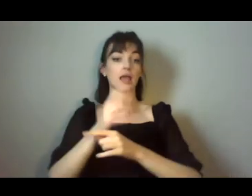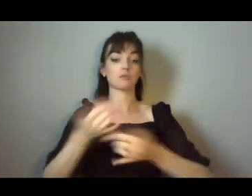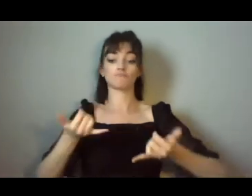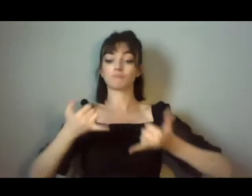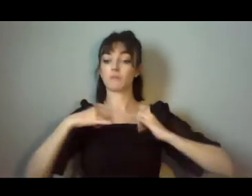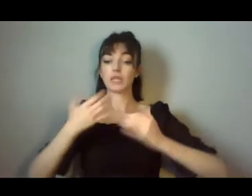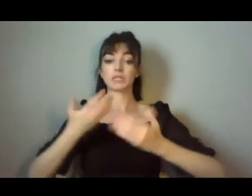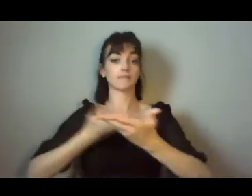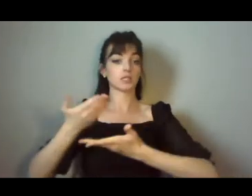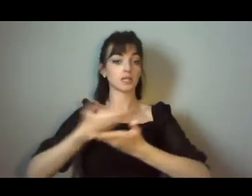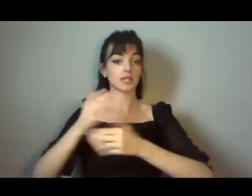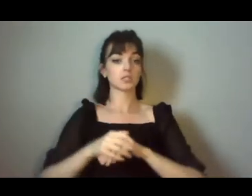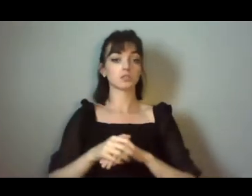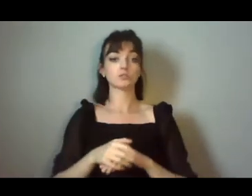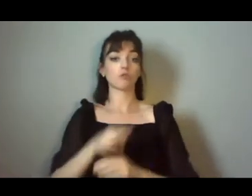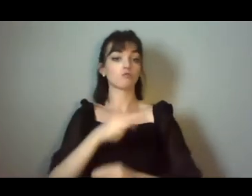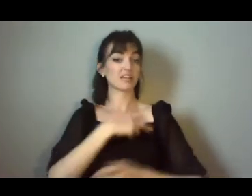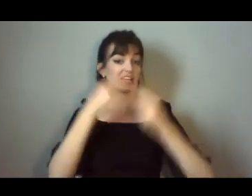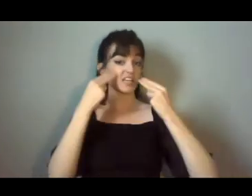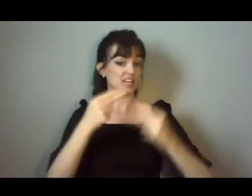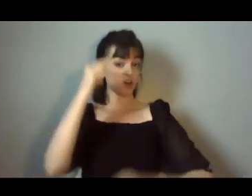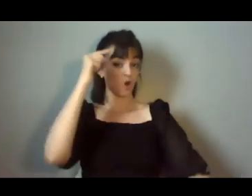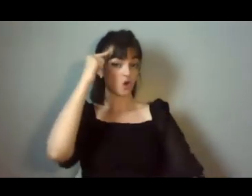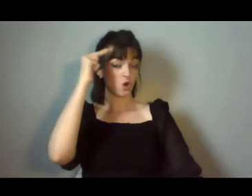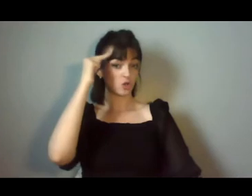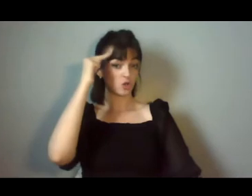So really there should be an understanding by both that person of the nature of the solicitor